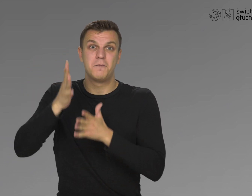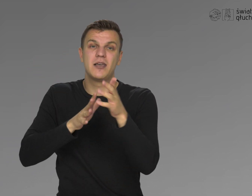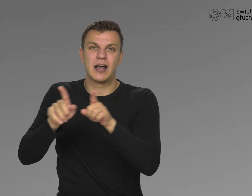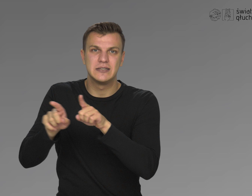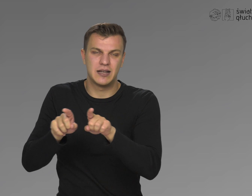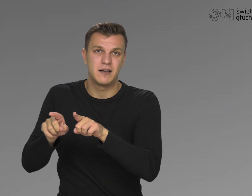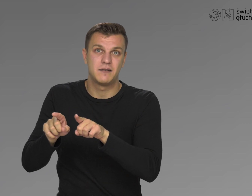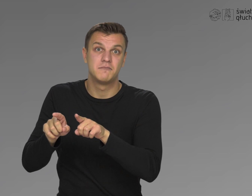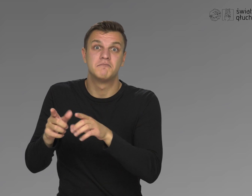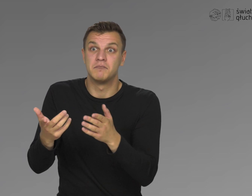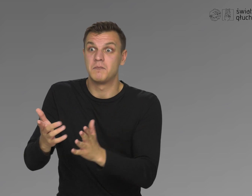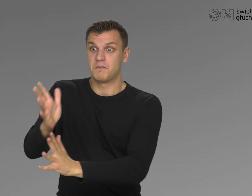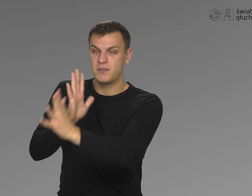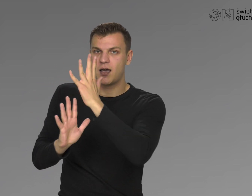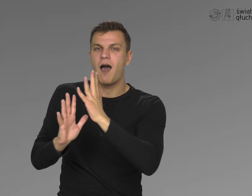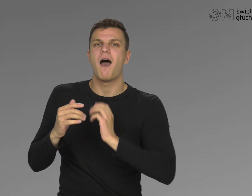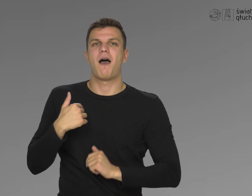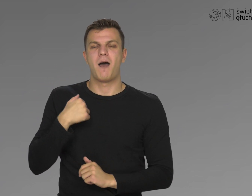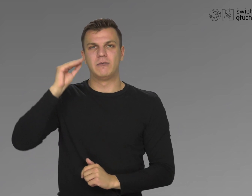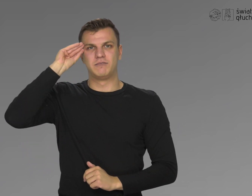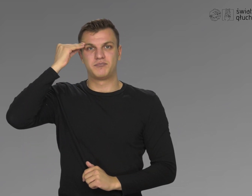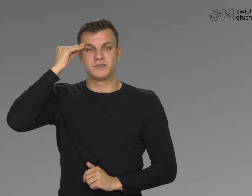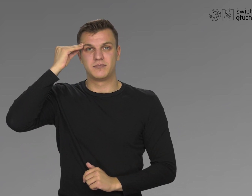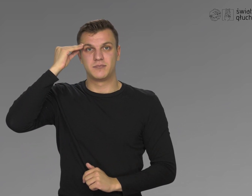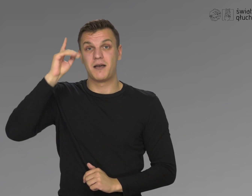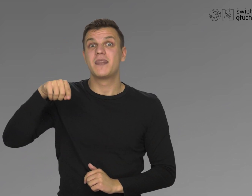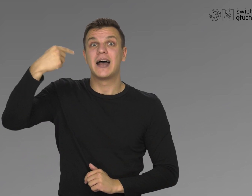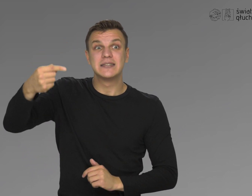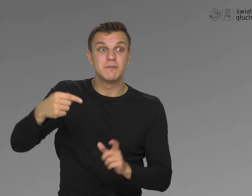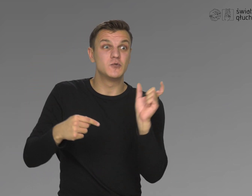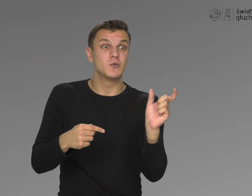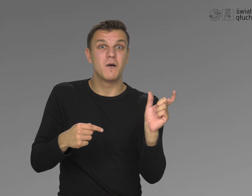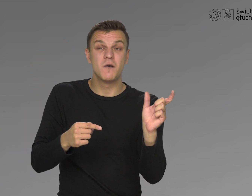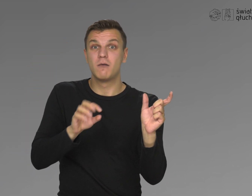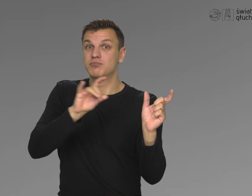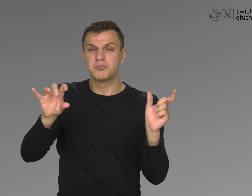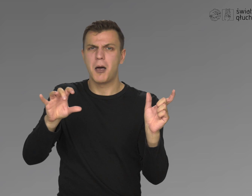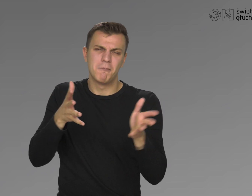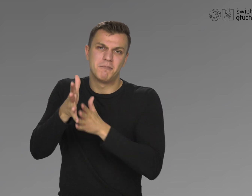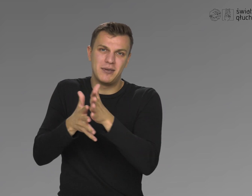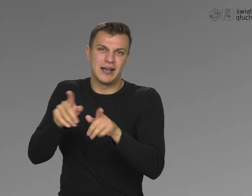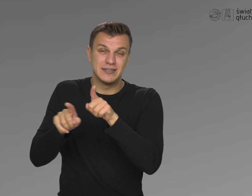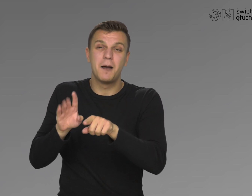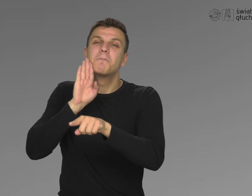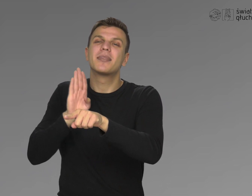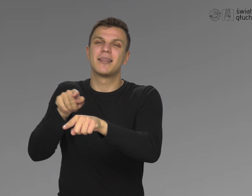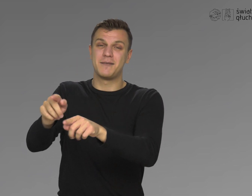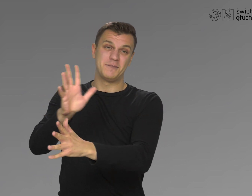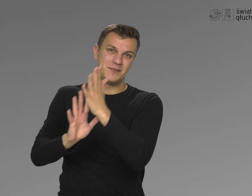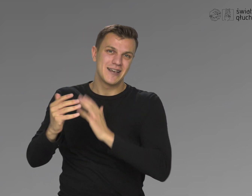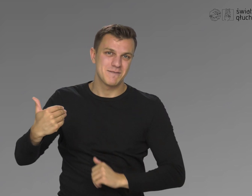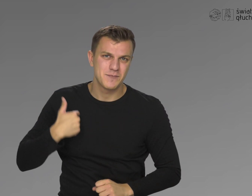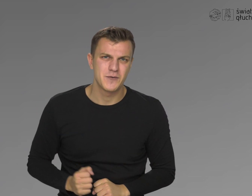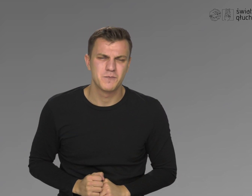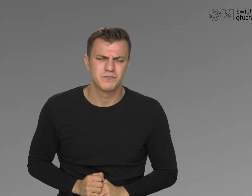show you the sign, and you can use it.